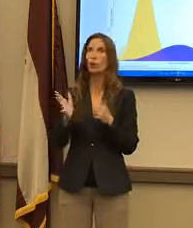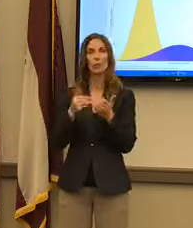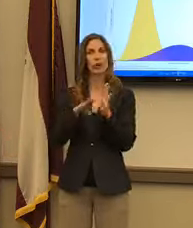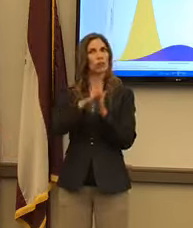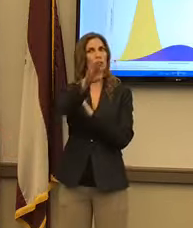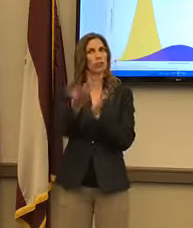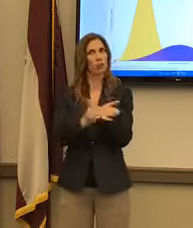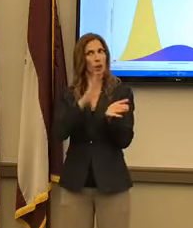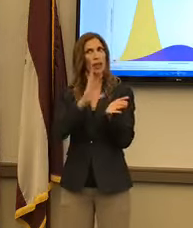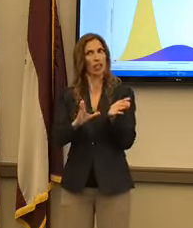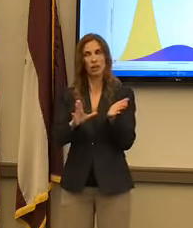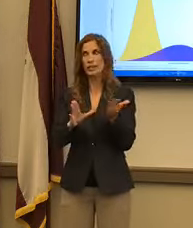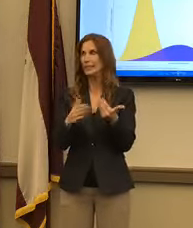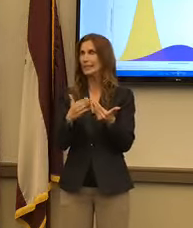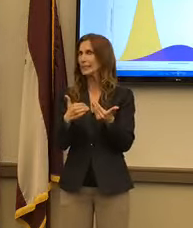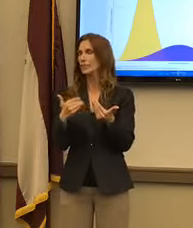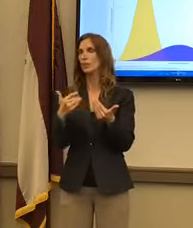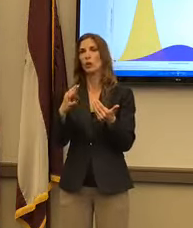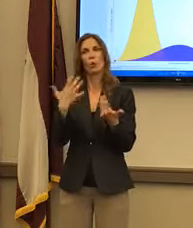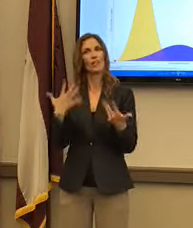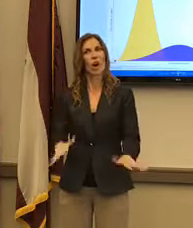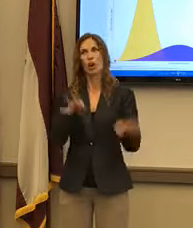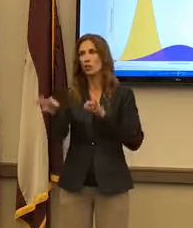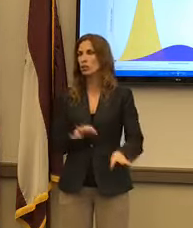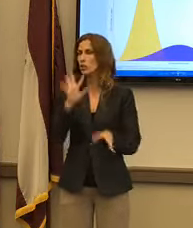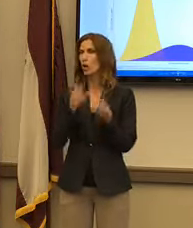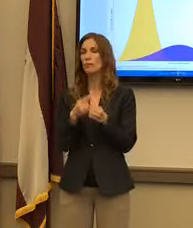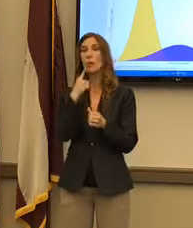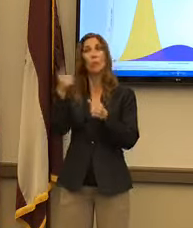we've talked about how just one person who's walking around